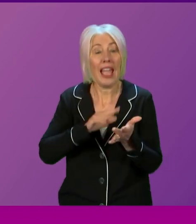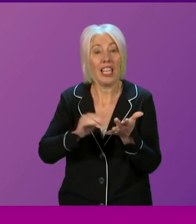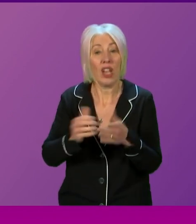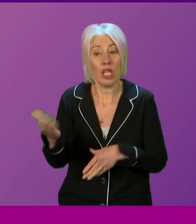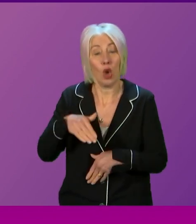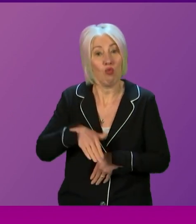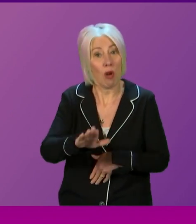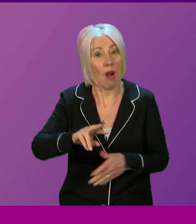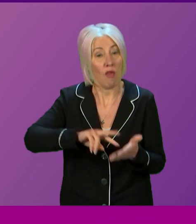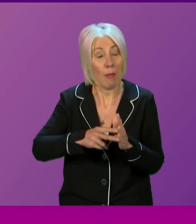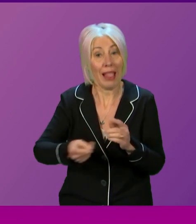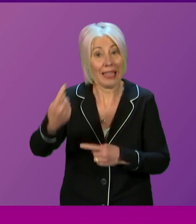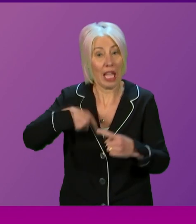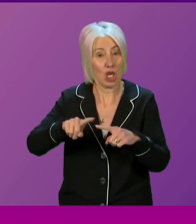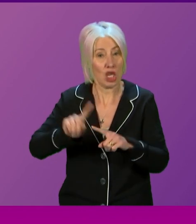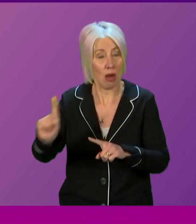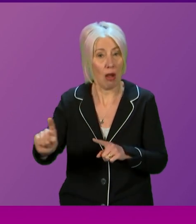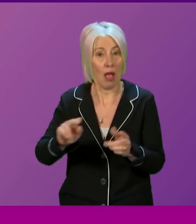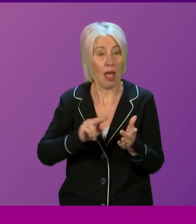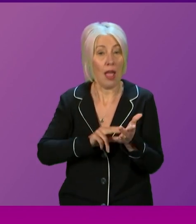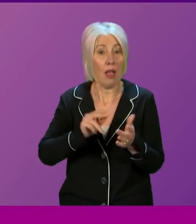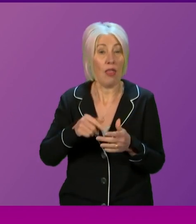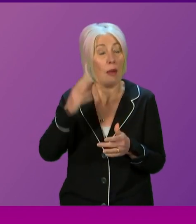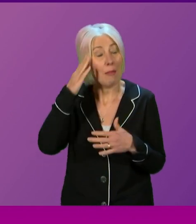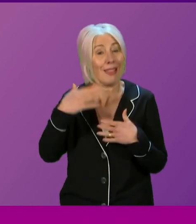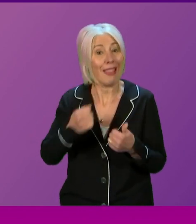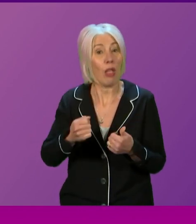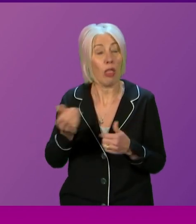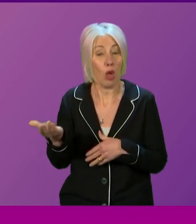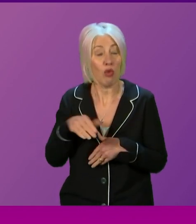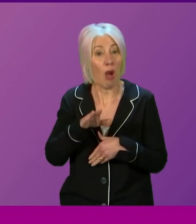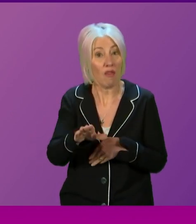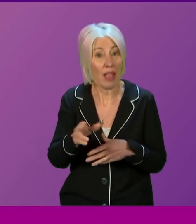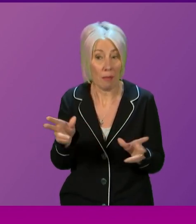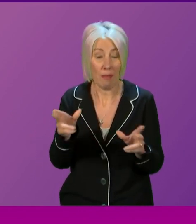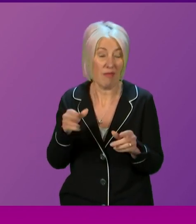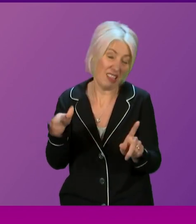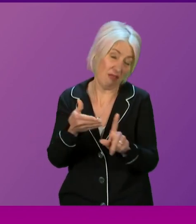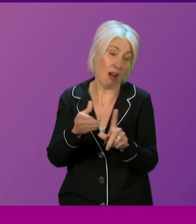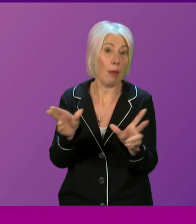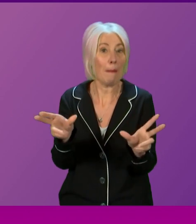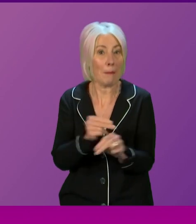health treatment target was missed for one in five children; it is now one in three.